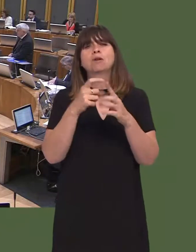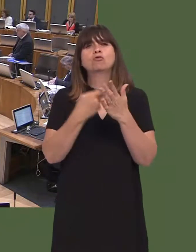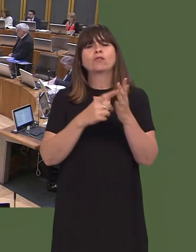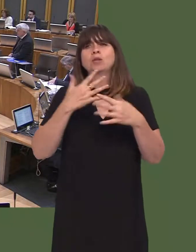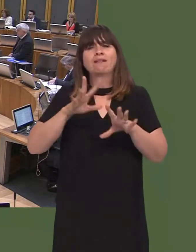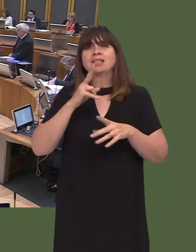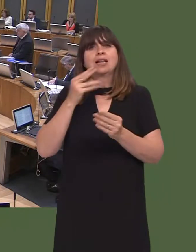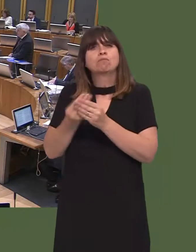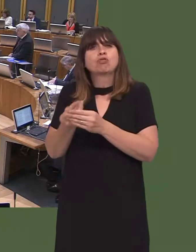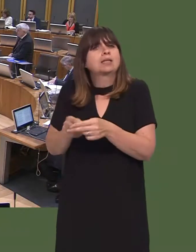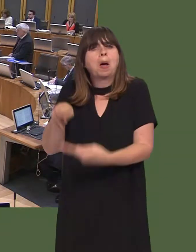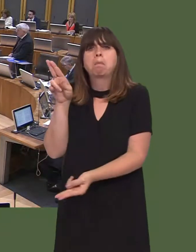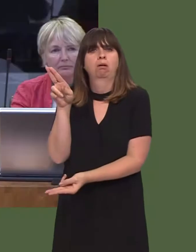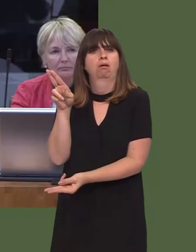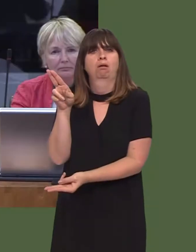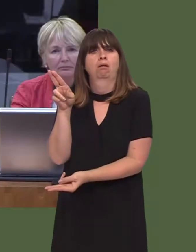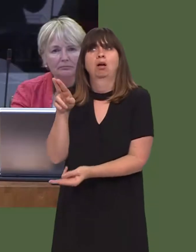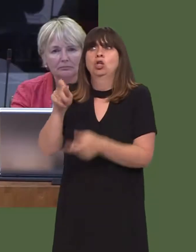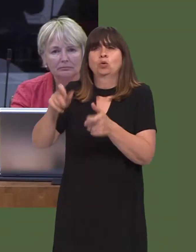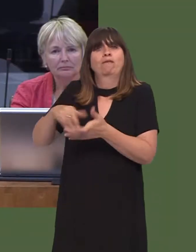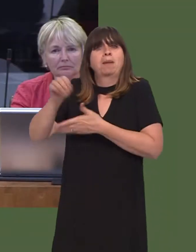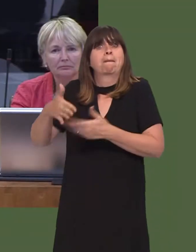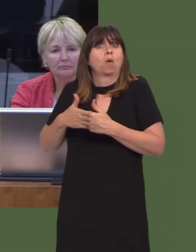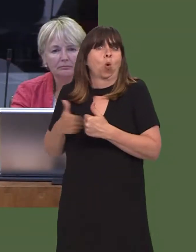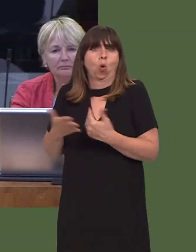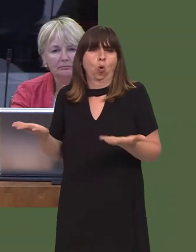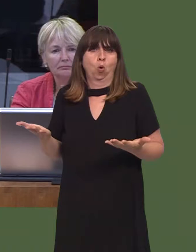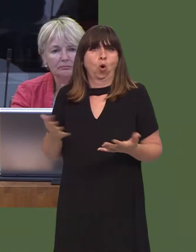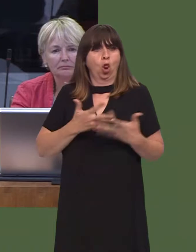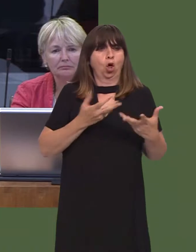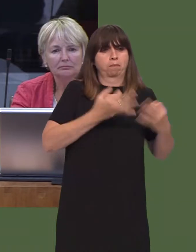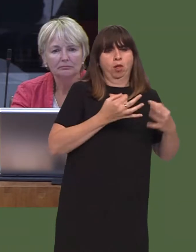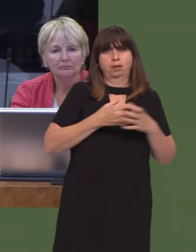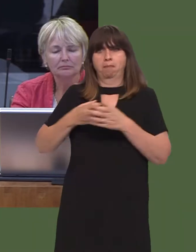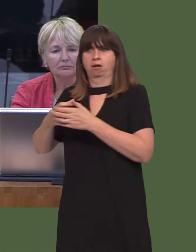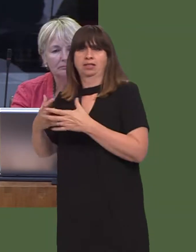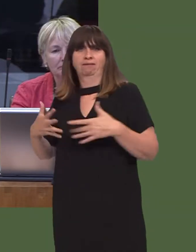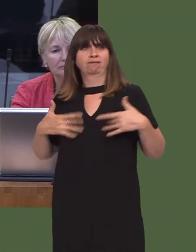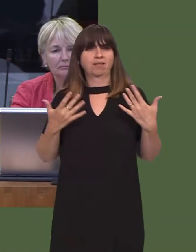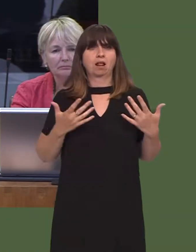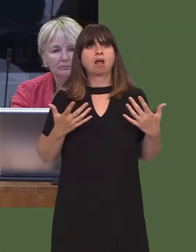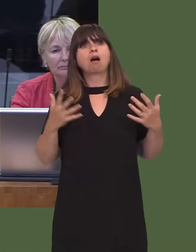a hike in fees, First Minister. And also, a number of parties signed up to participating